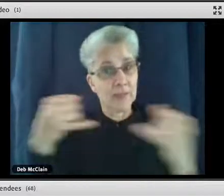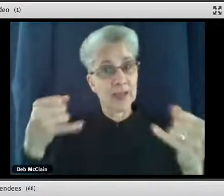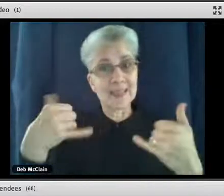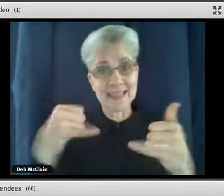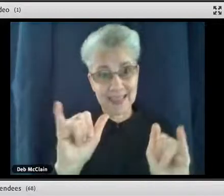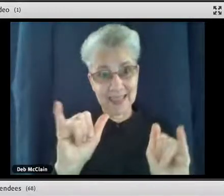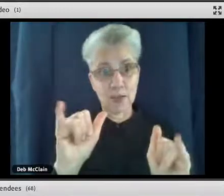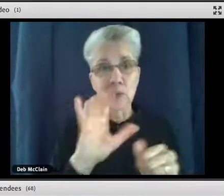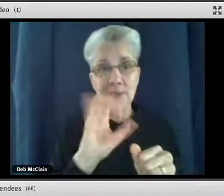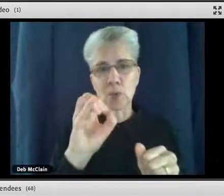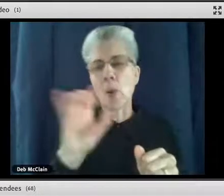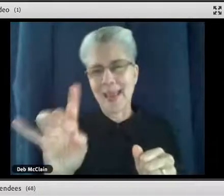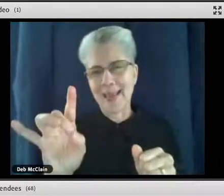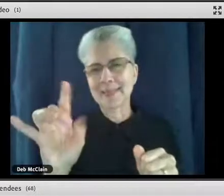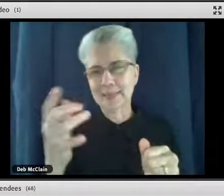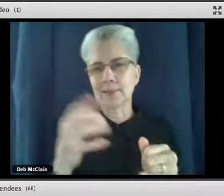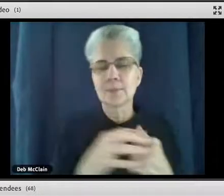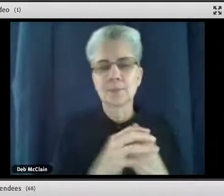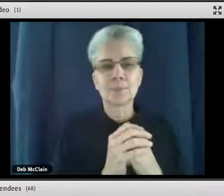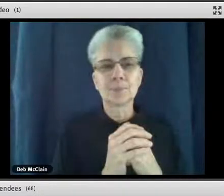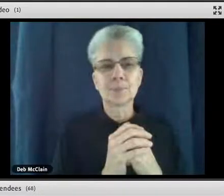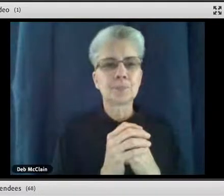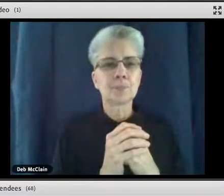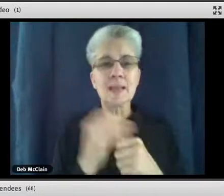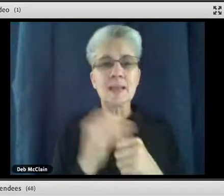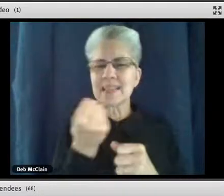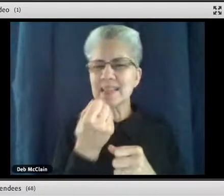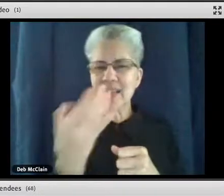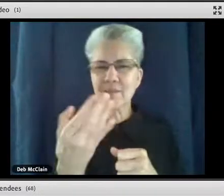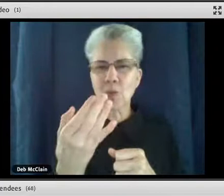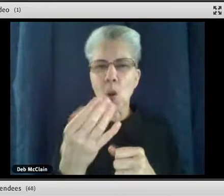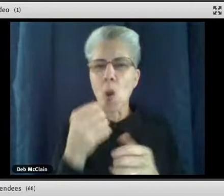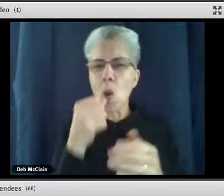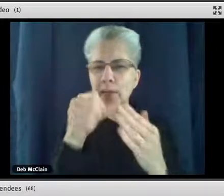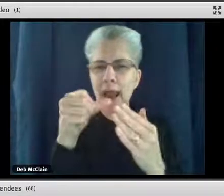This is still within the 000 -- Sorry, 008 field,